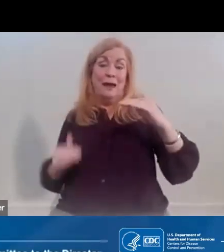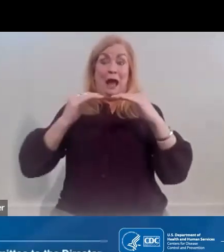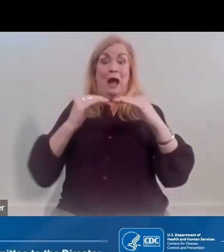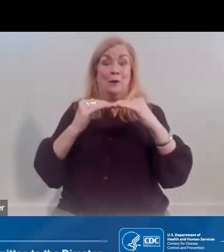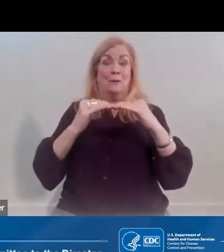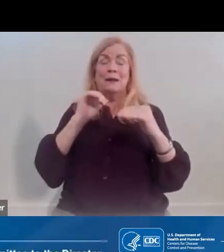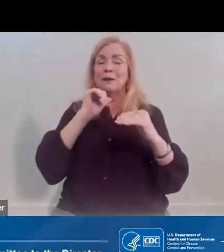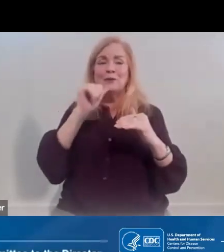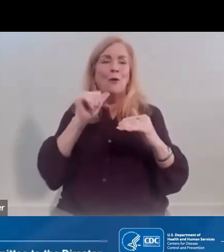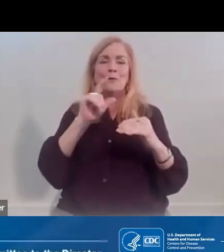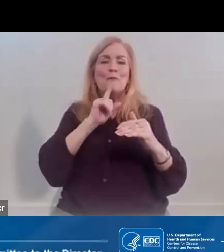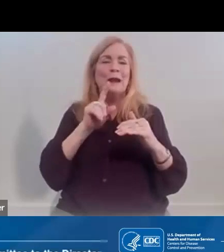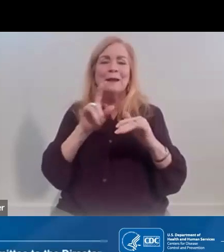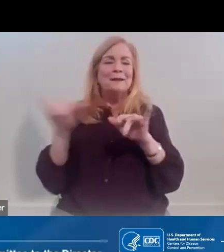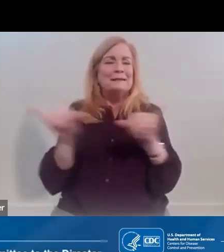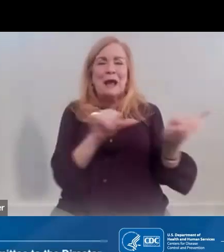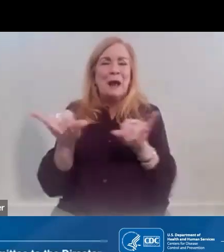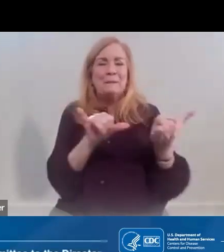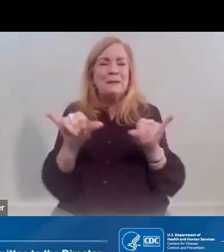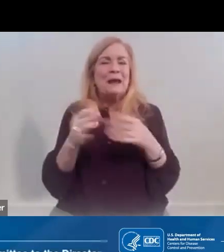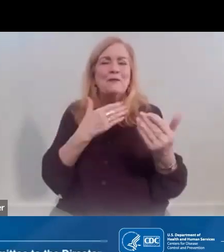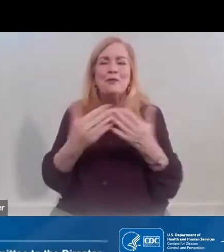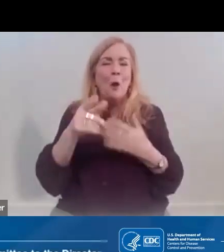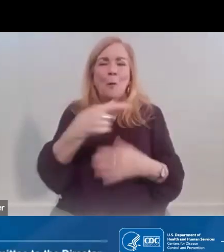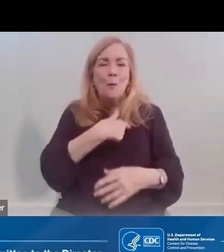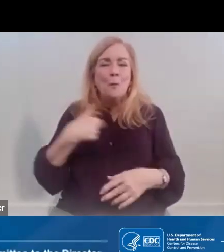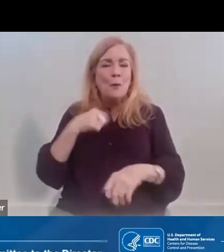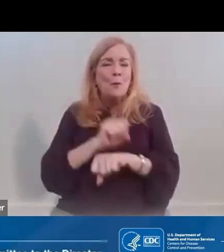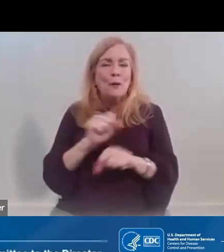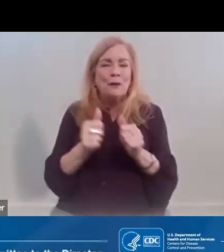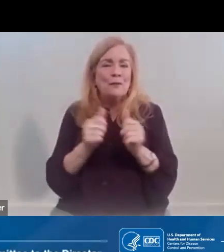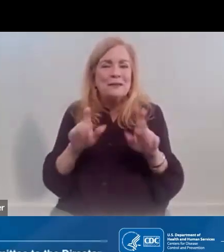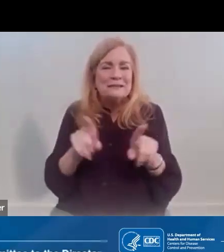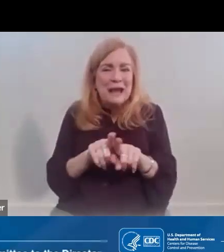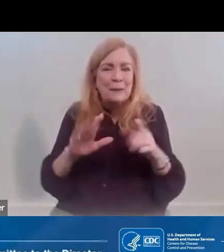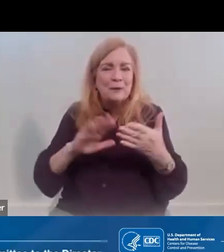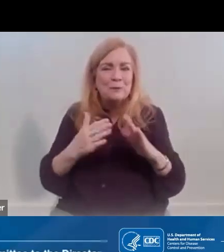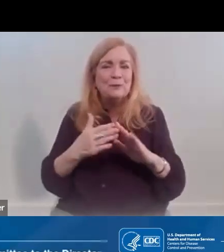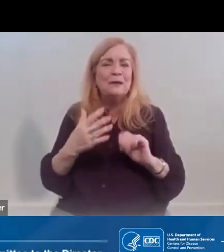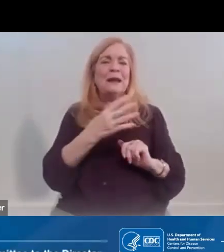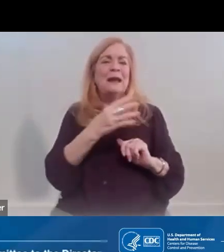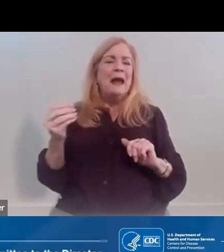with the same communities and oftentimes focus more on individual measures of health as opposed to community measures of health.